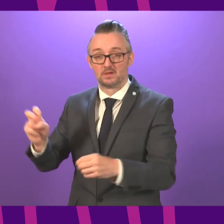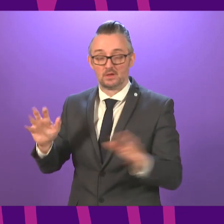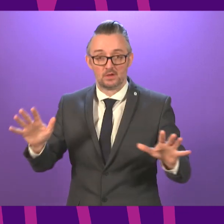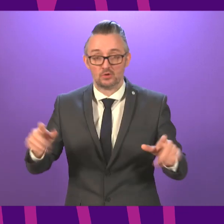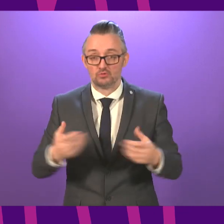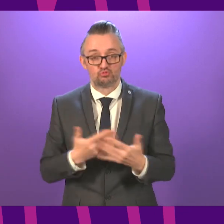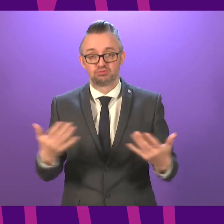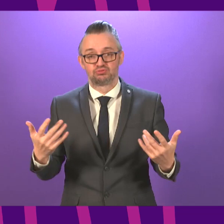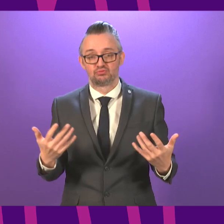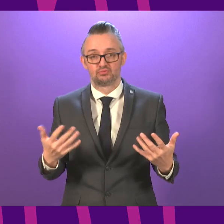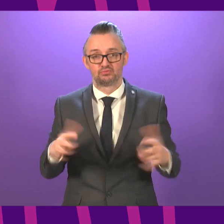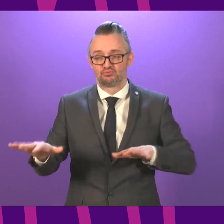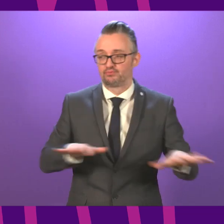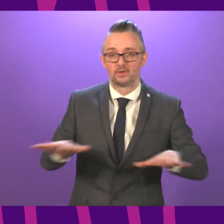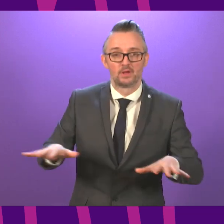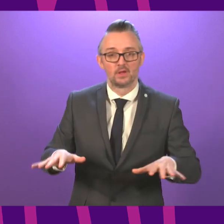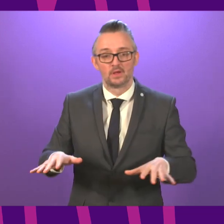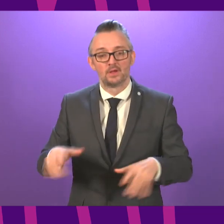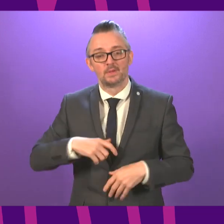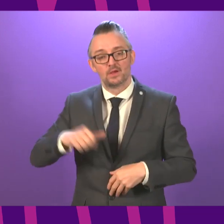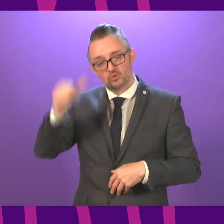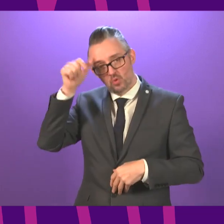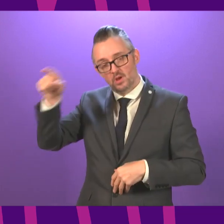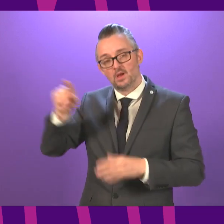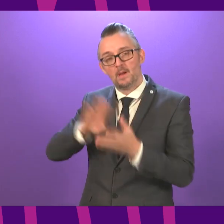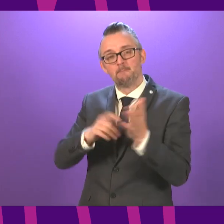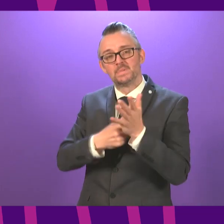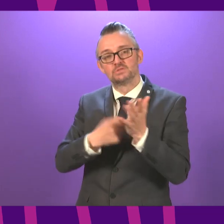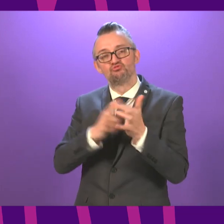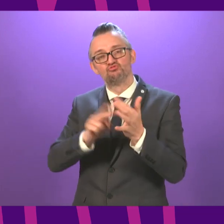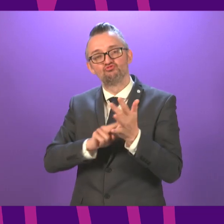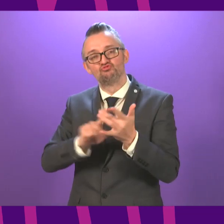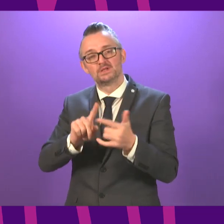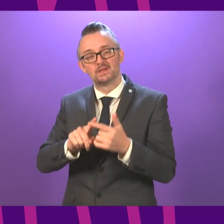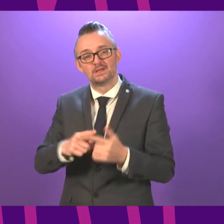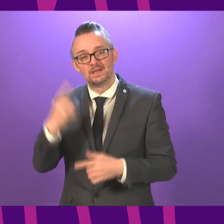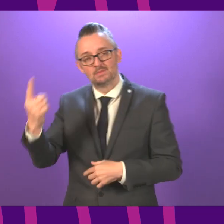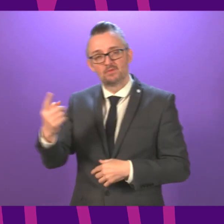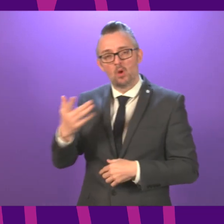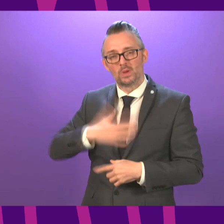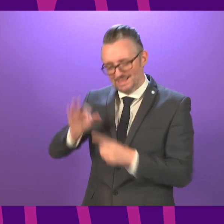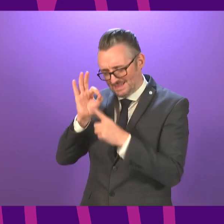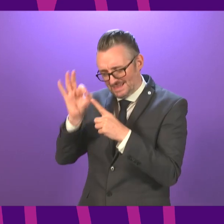I know that Mr Rennie is a man who likes detail. I encourage him to imagine a better future,